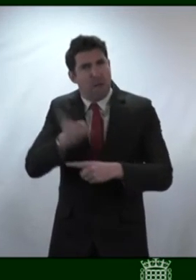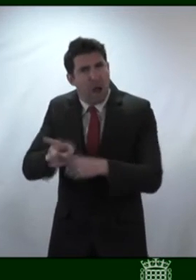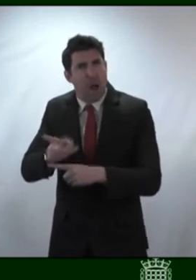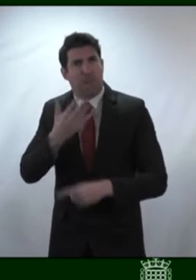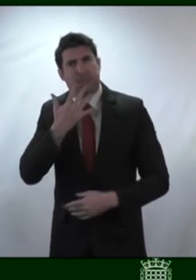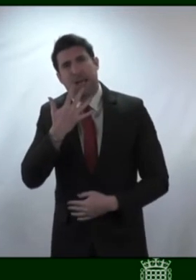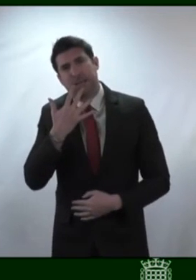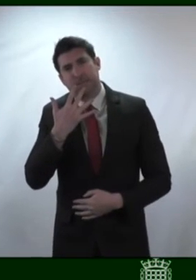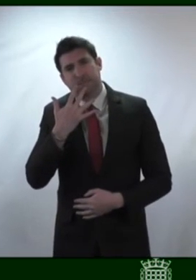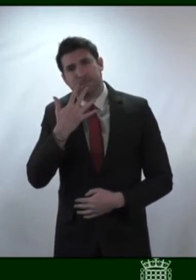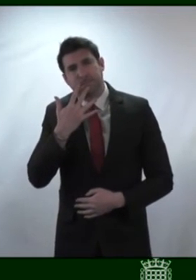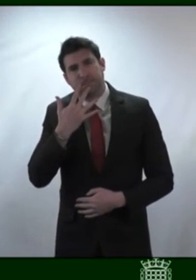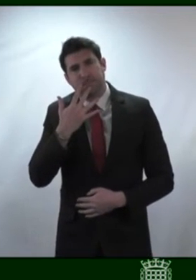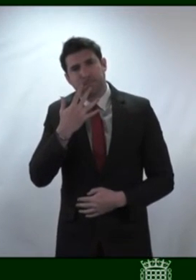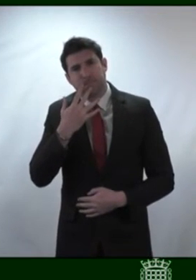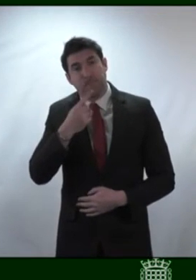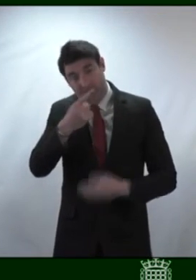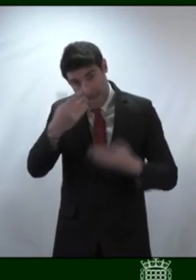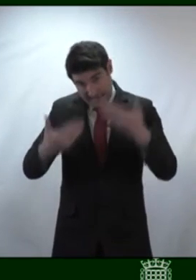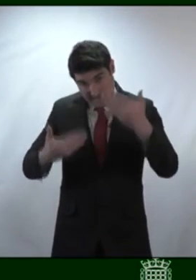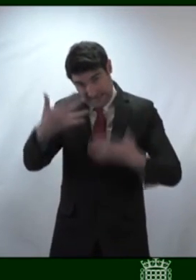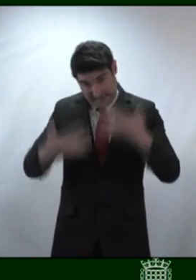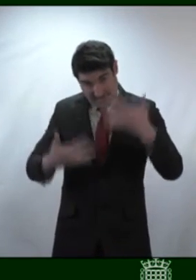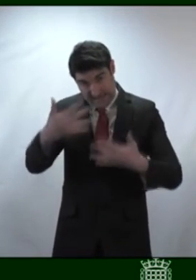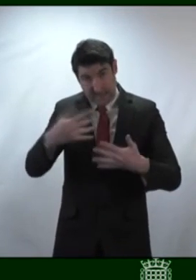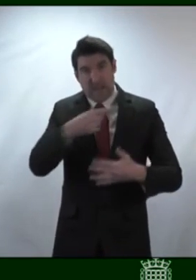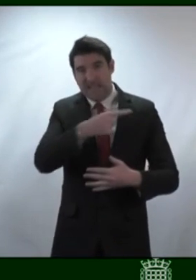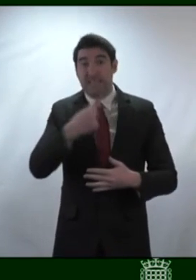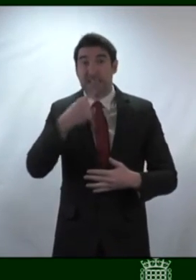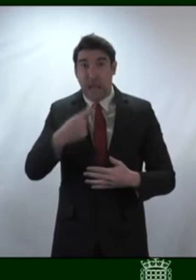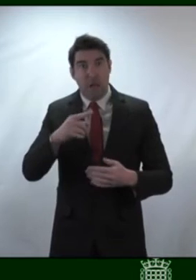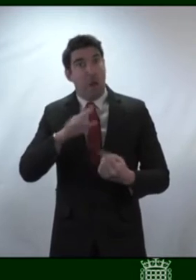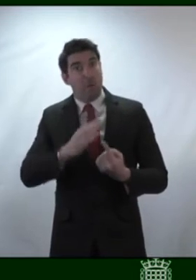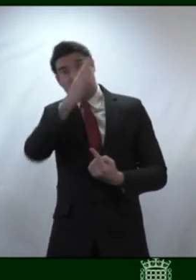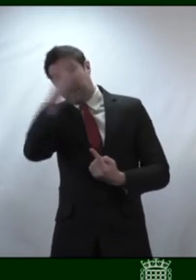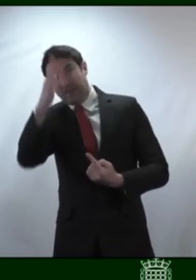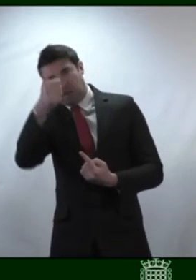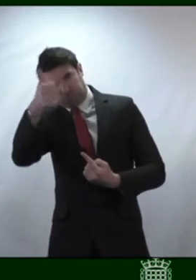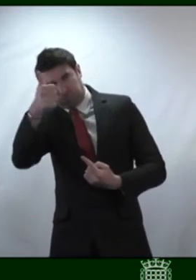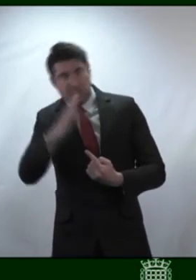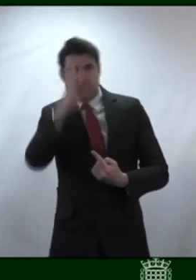Minister talked about spikes here and there. Let me tell the House that in three out of four tier